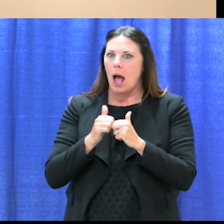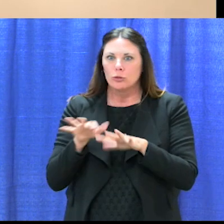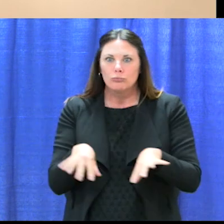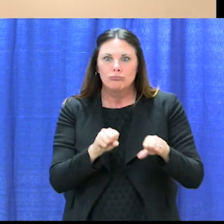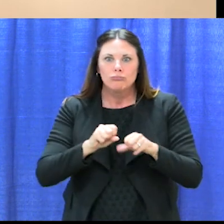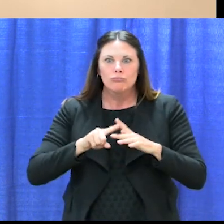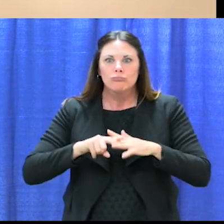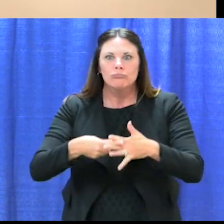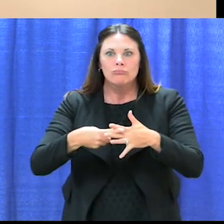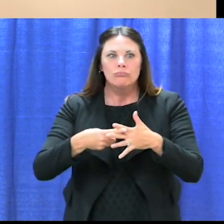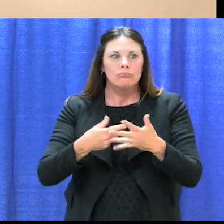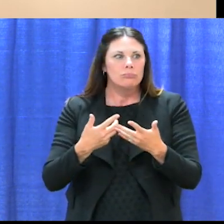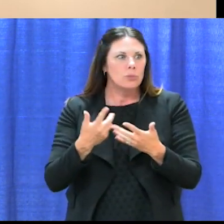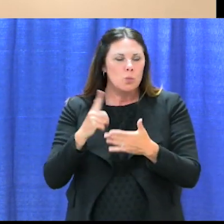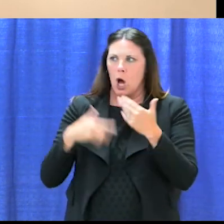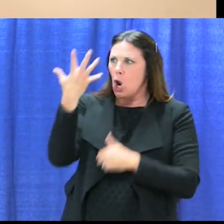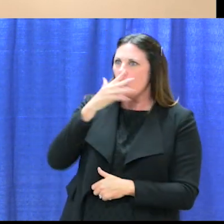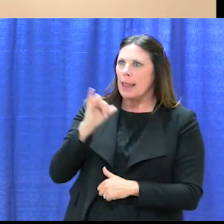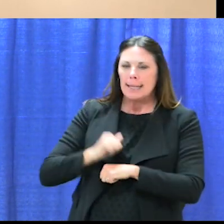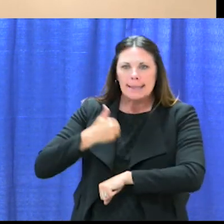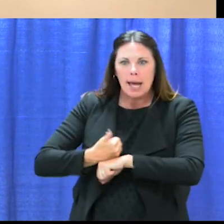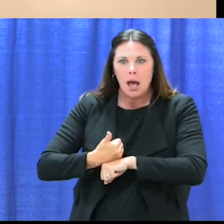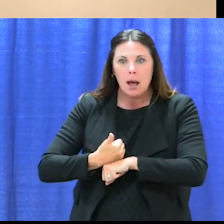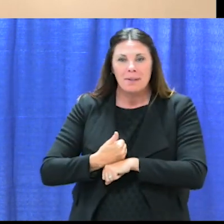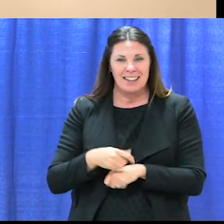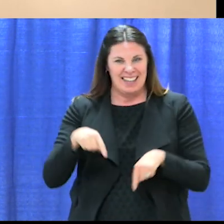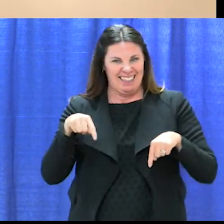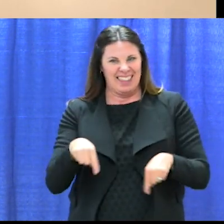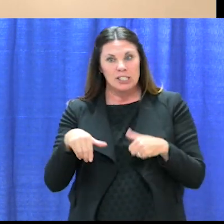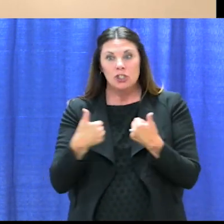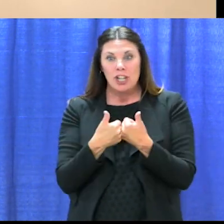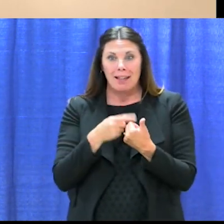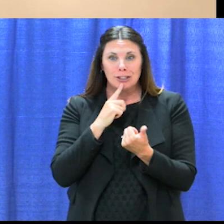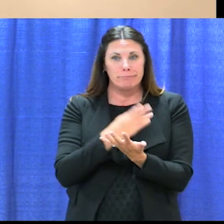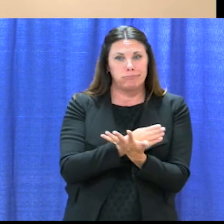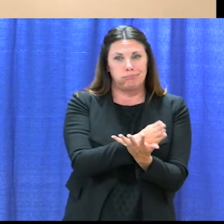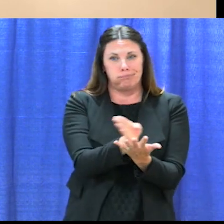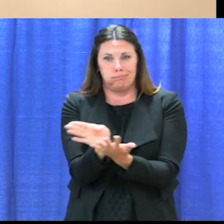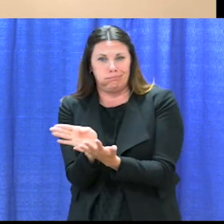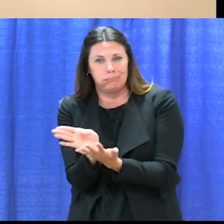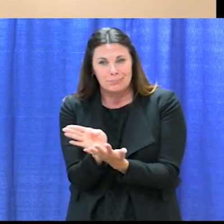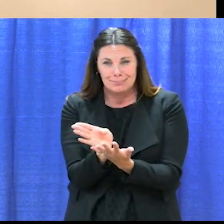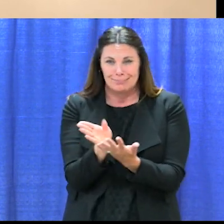So just in summary this is a multi-faceted challenge requiring a multi-pronged approach.